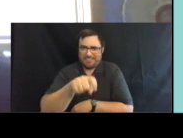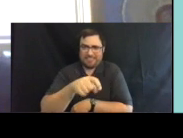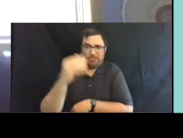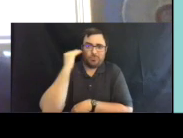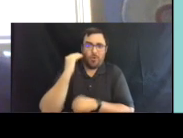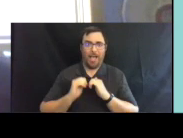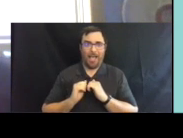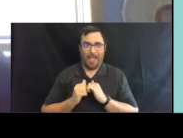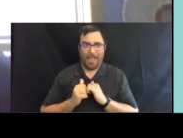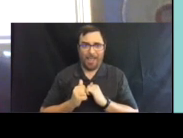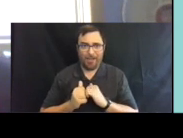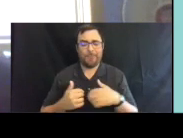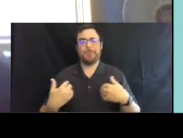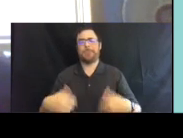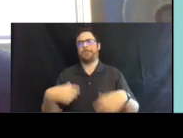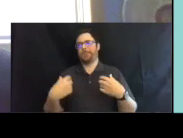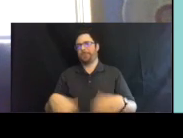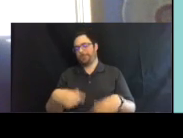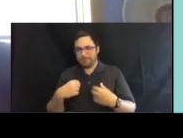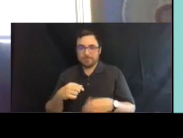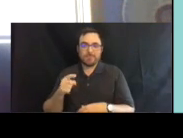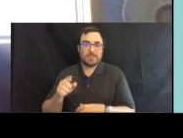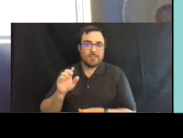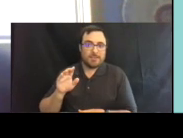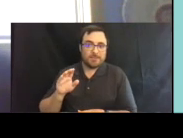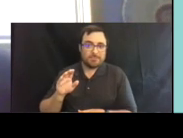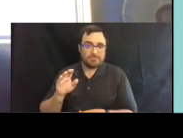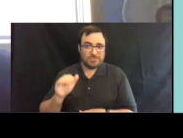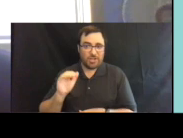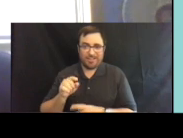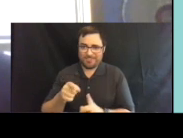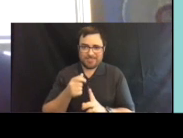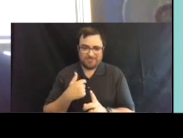The child is not..I knew that they weren't learning incidentally like their peers